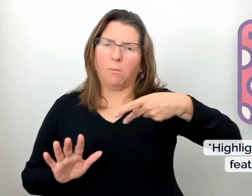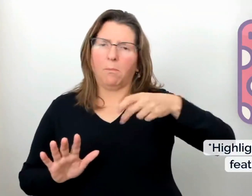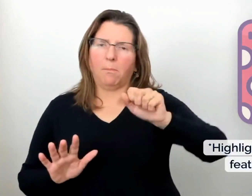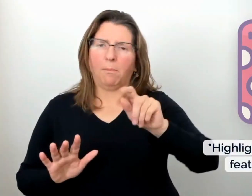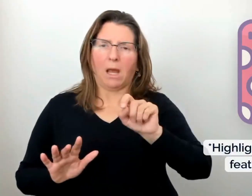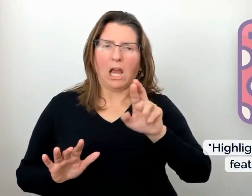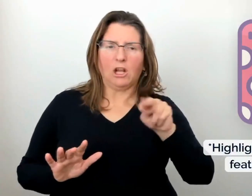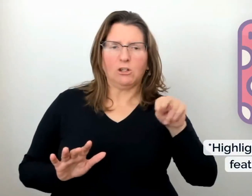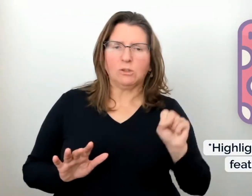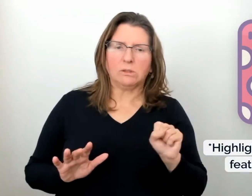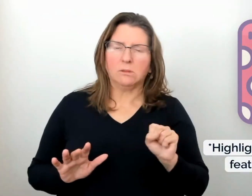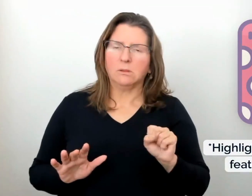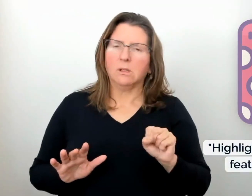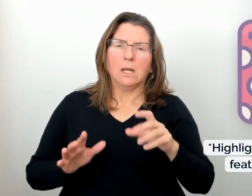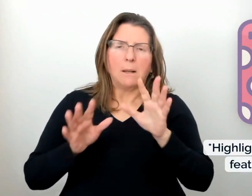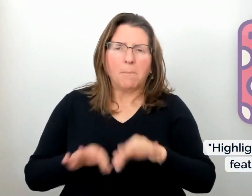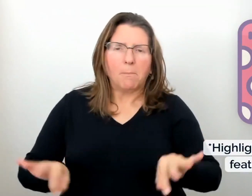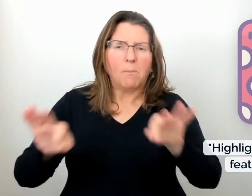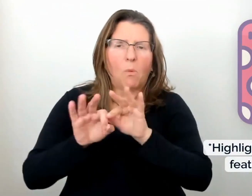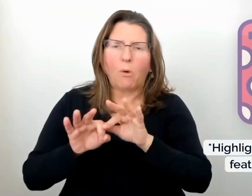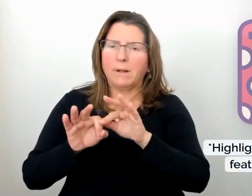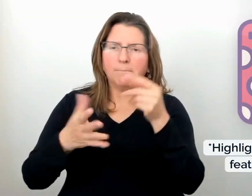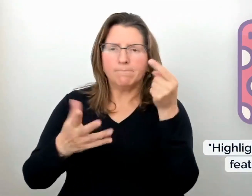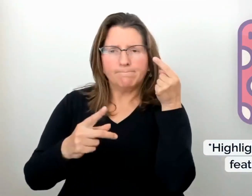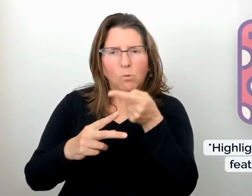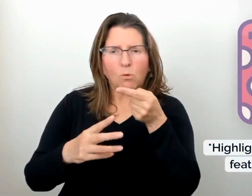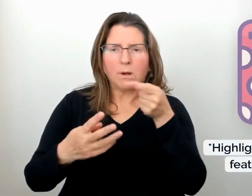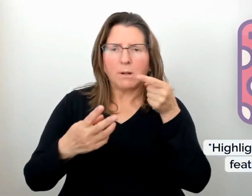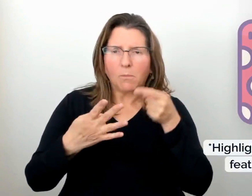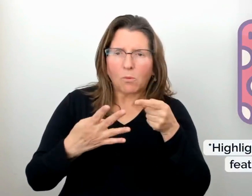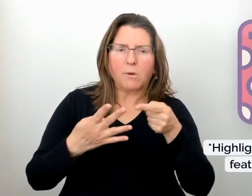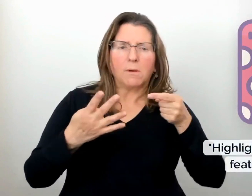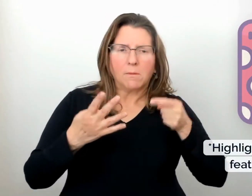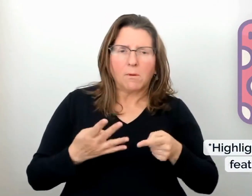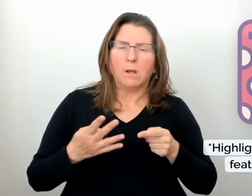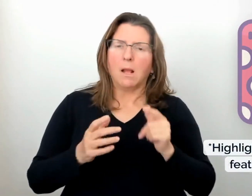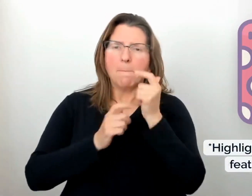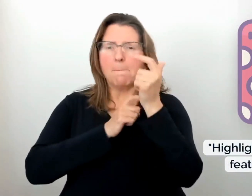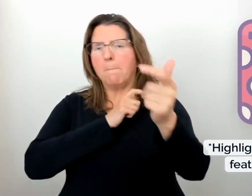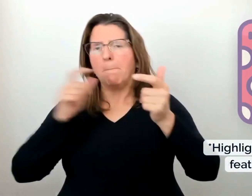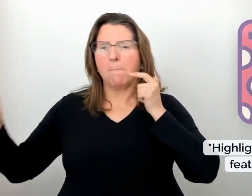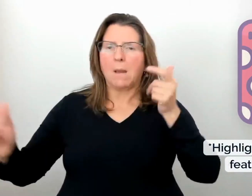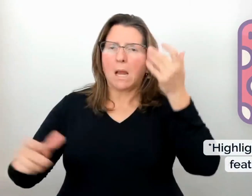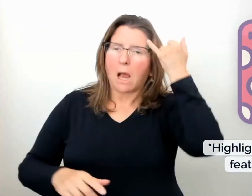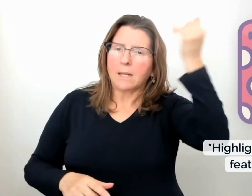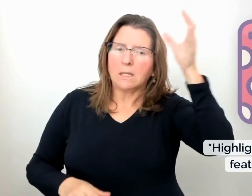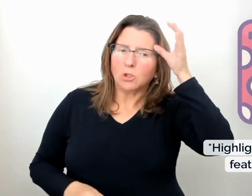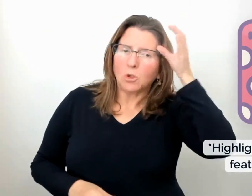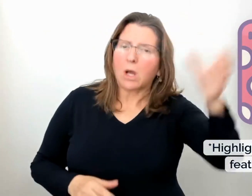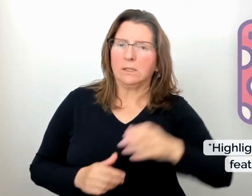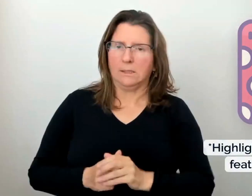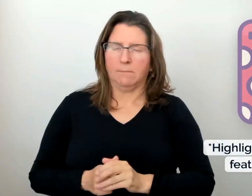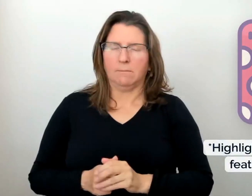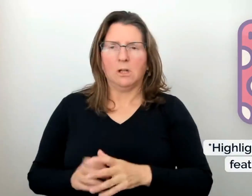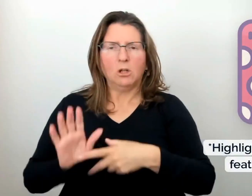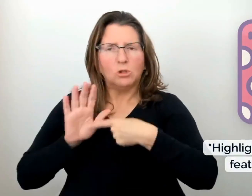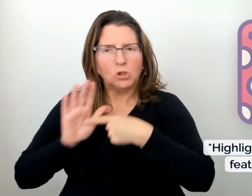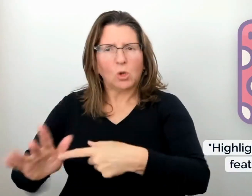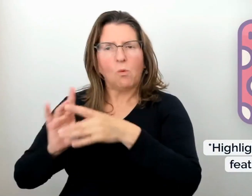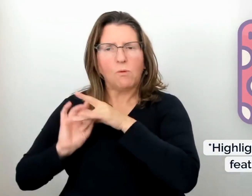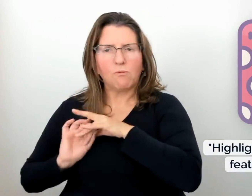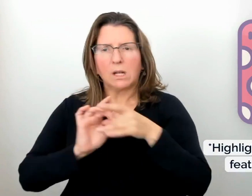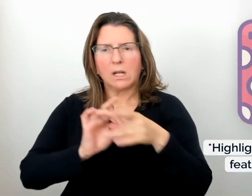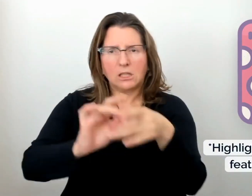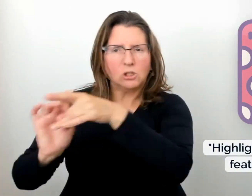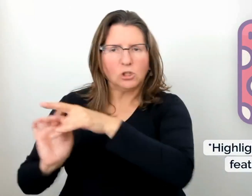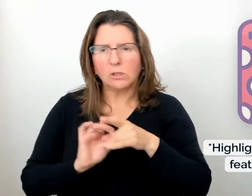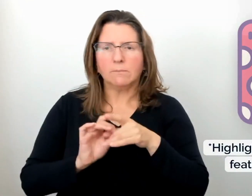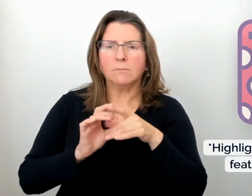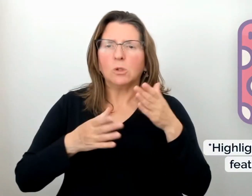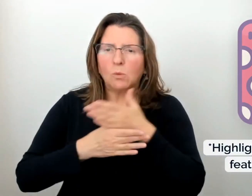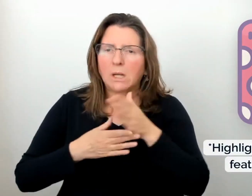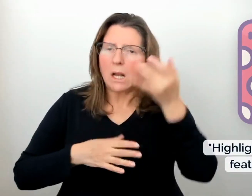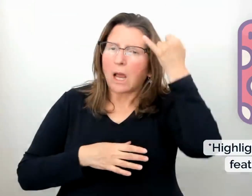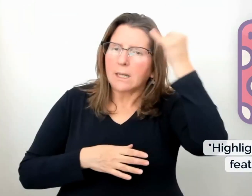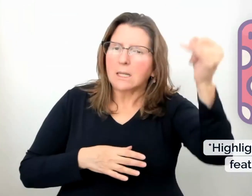Highlight patterns, critical features, big ideas, and relationships embedded in the content.